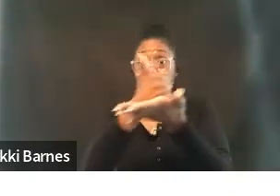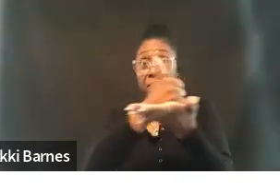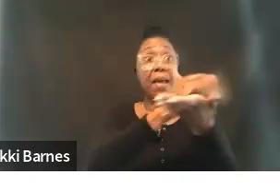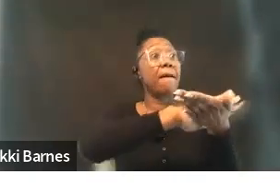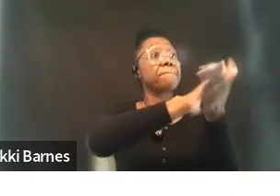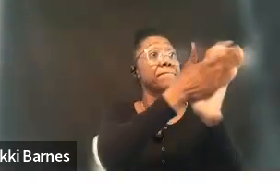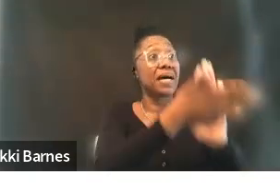We couldn't meet all of the needs. So have we really felt like we needed to do some things differently.